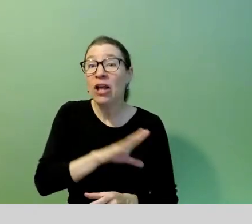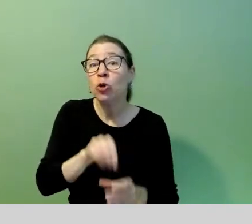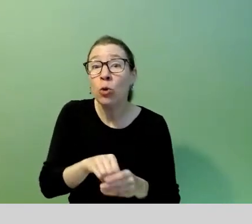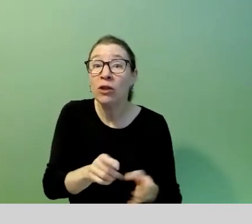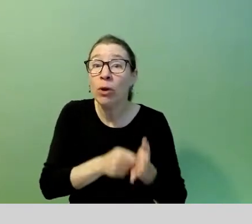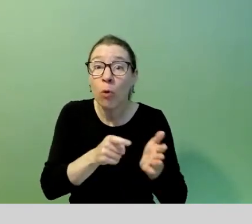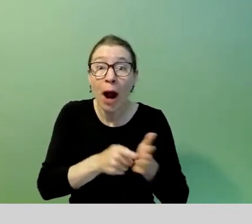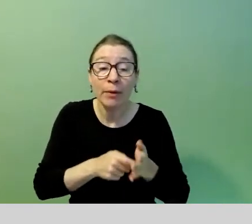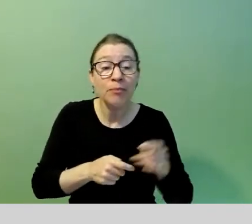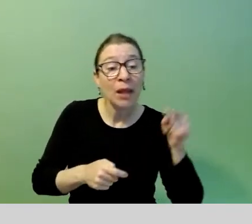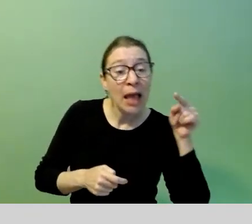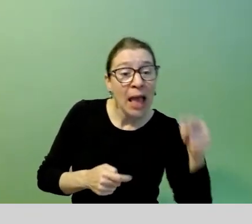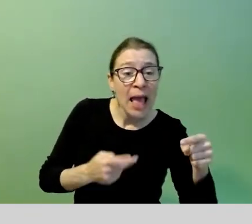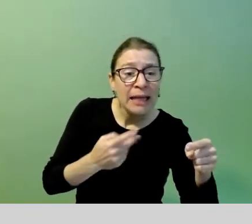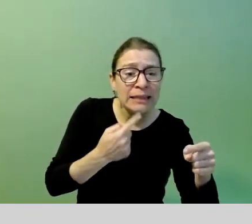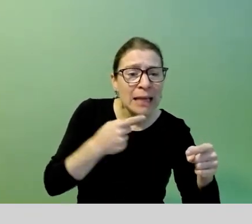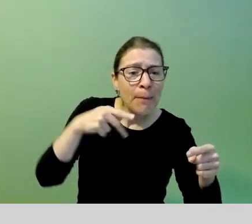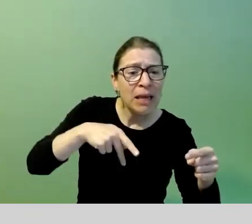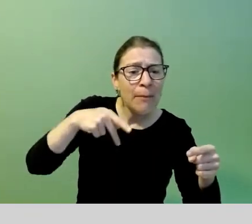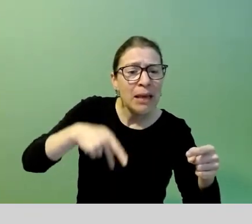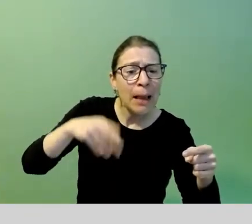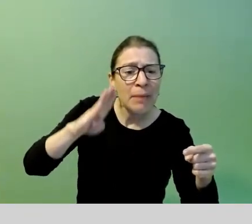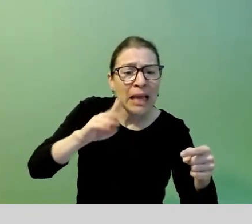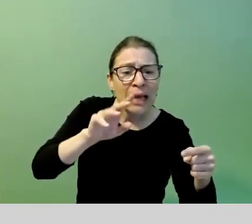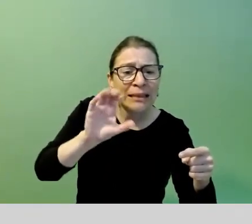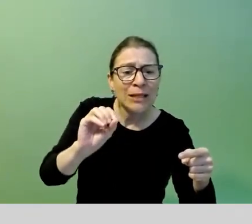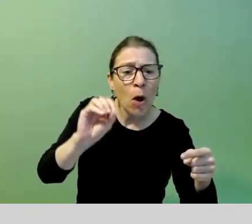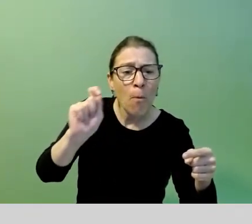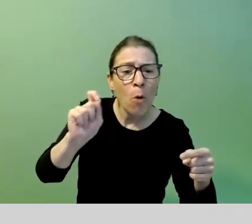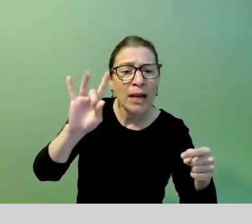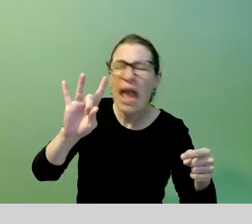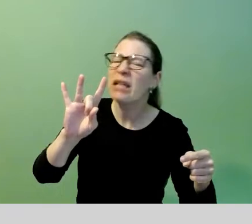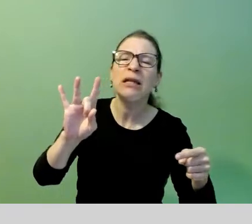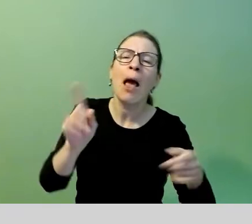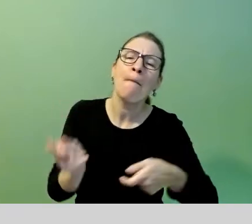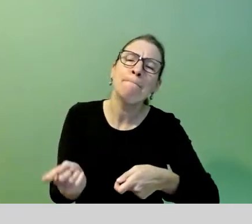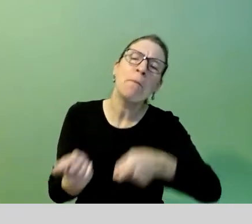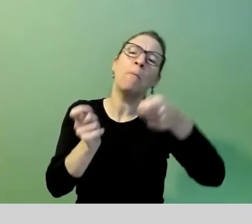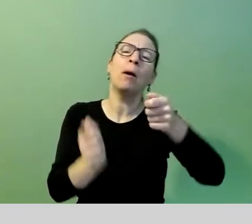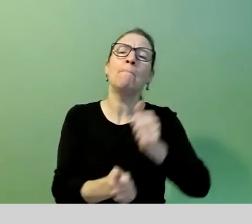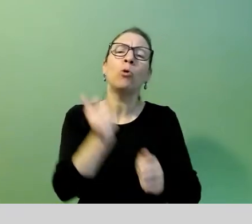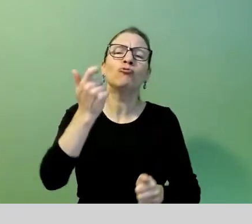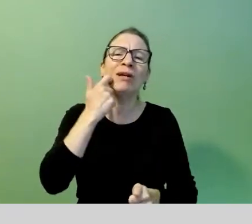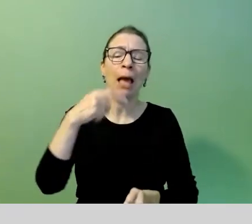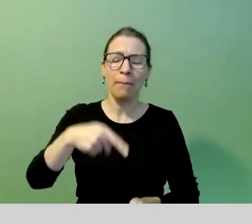See where it says PPB 0.8? Let's bump that version up to the latest PPB 0.10.